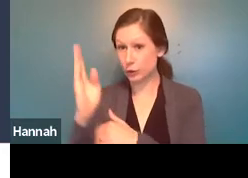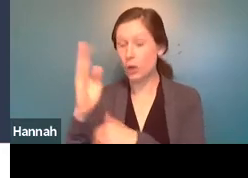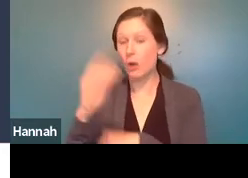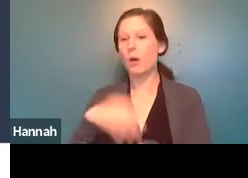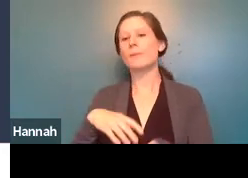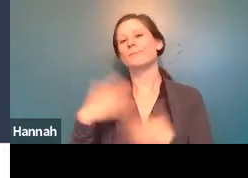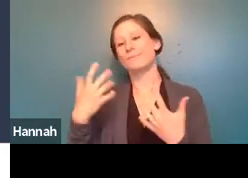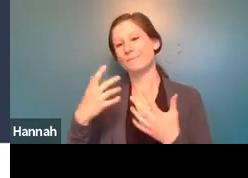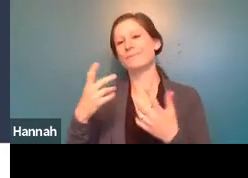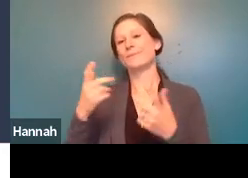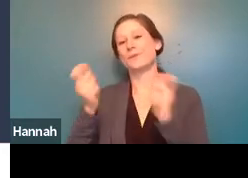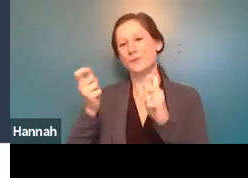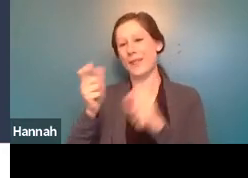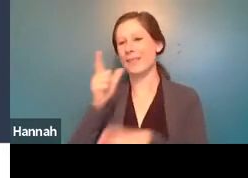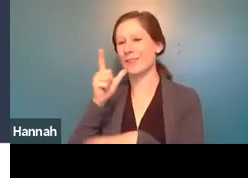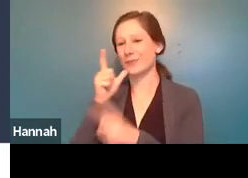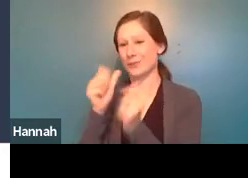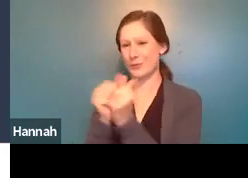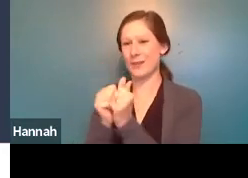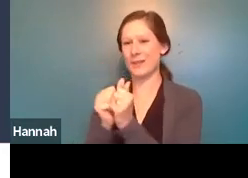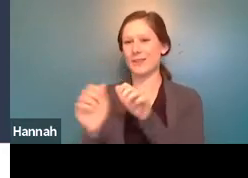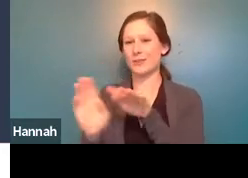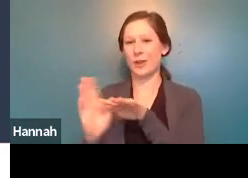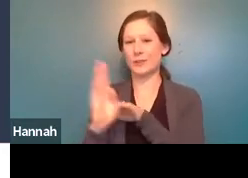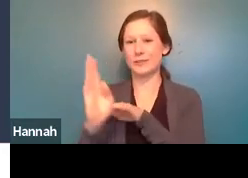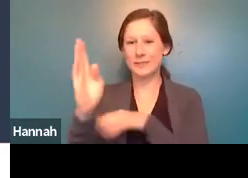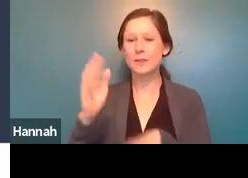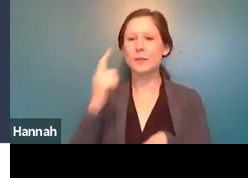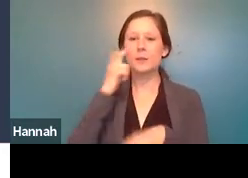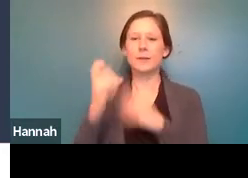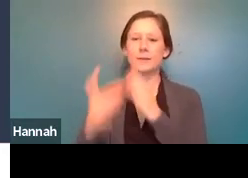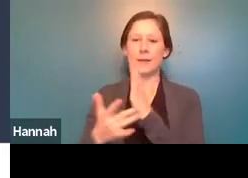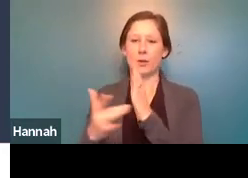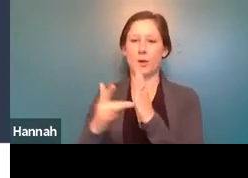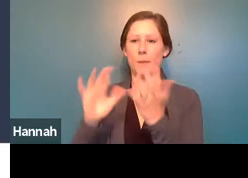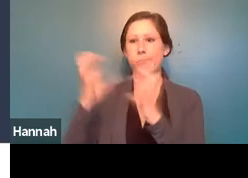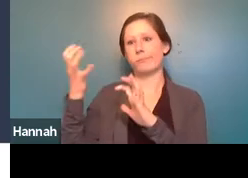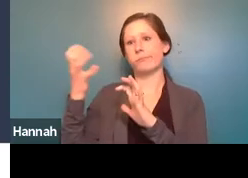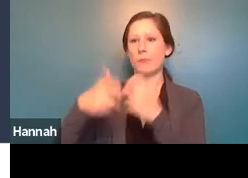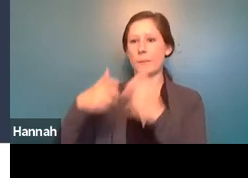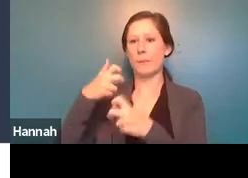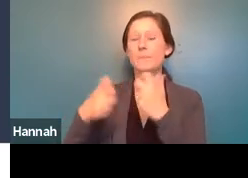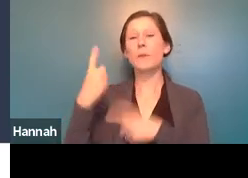sharks because of a technical glitch. And one of the first comments we got when we mentioned that we were going to